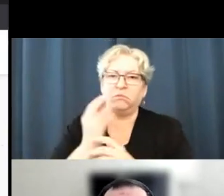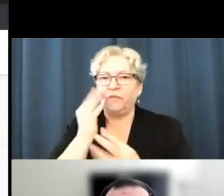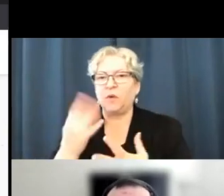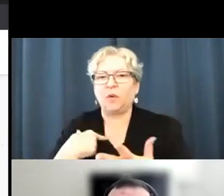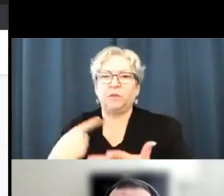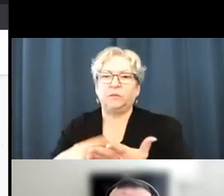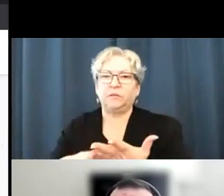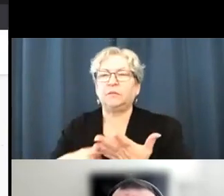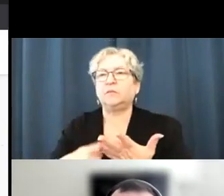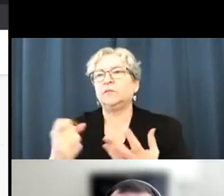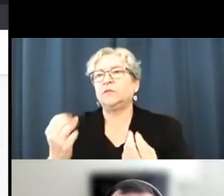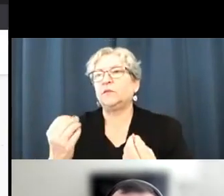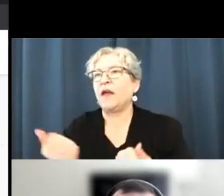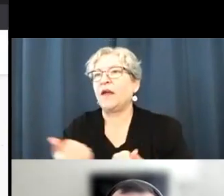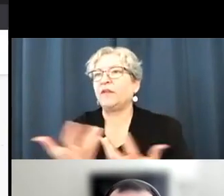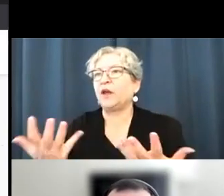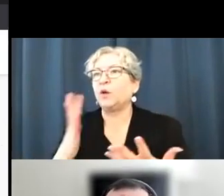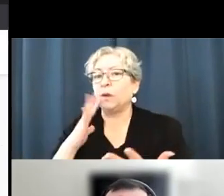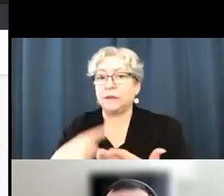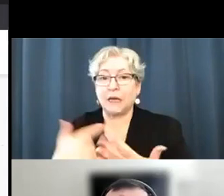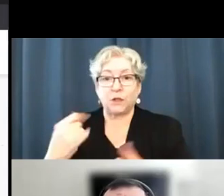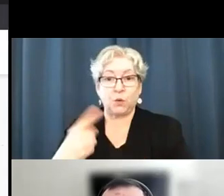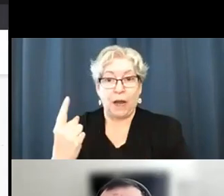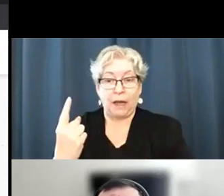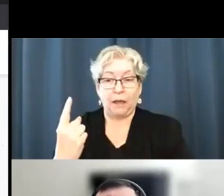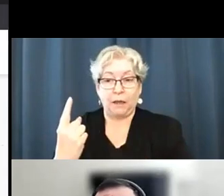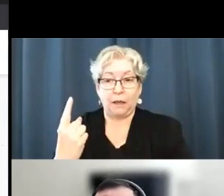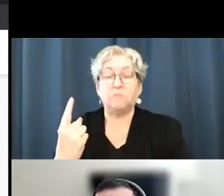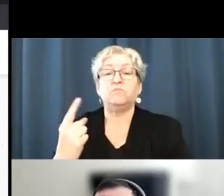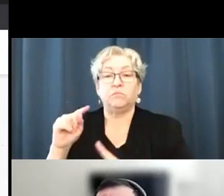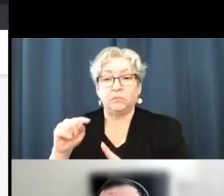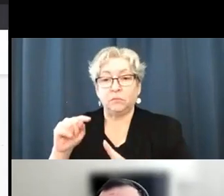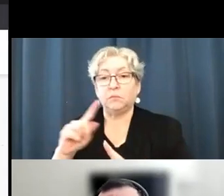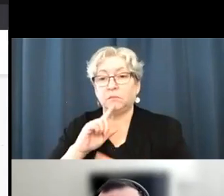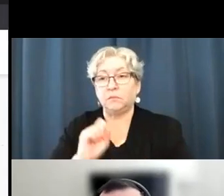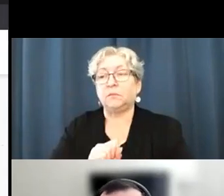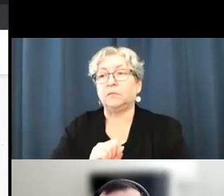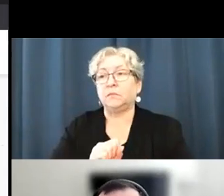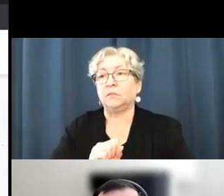So, everything we're gonna talk about today is distilled in this handout